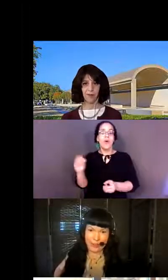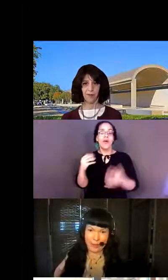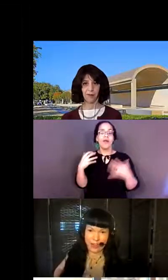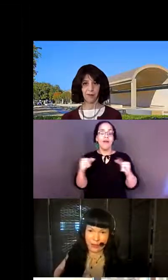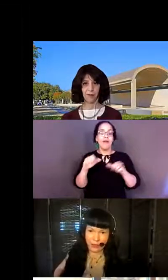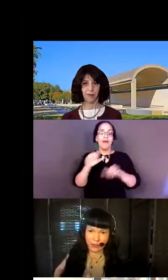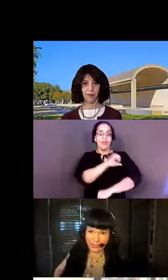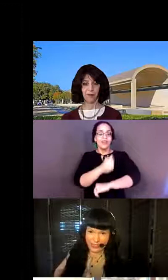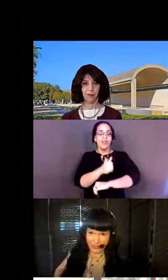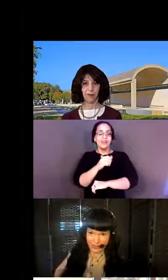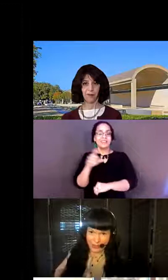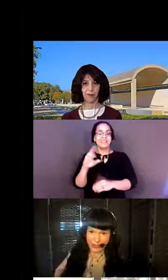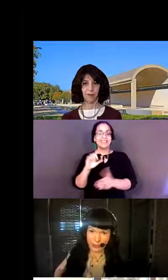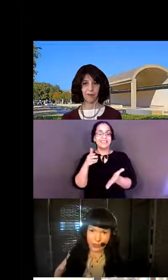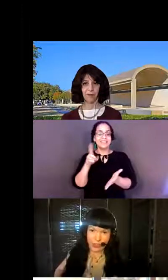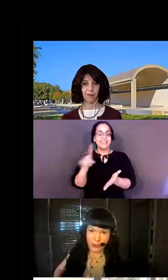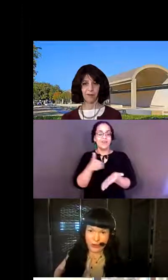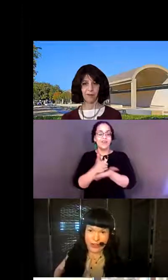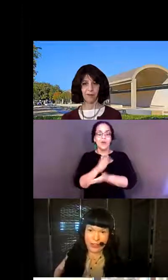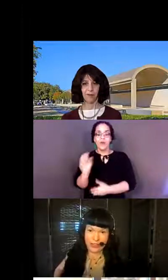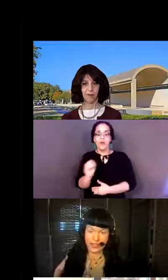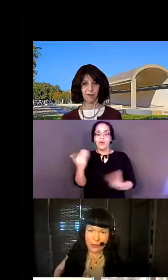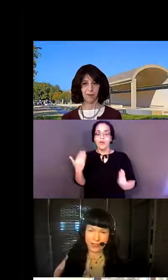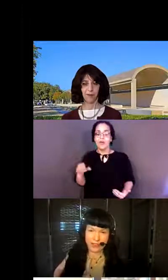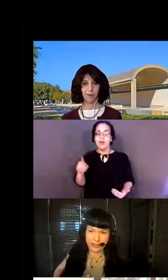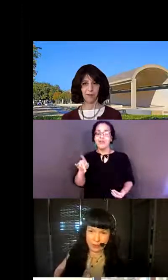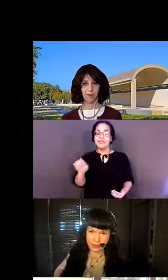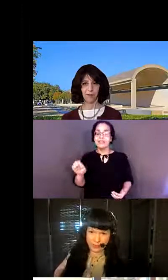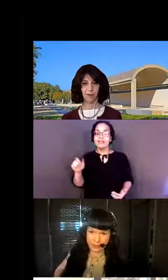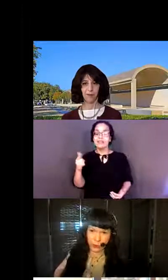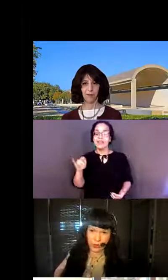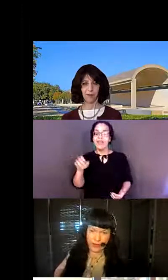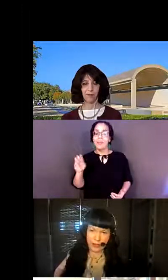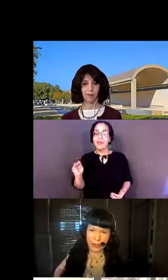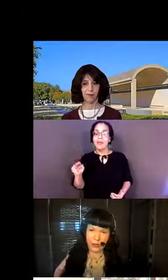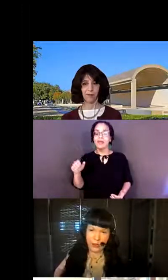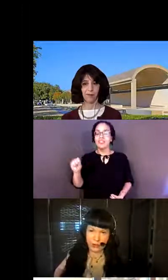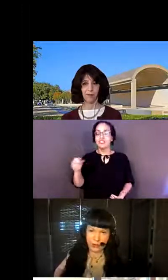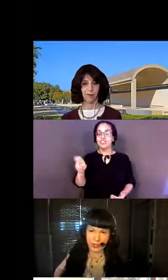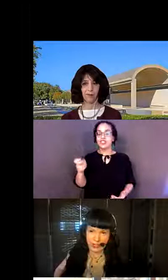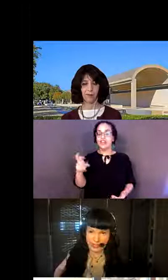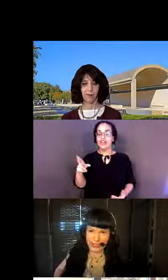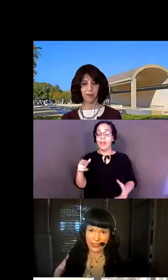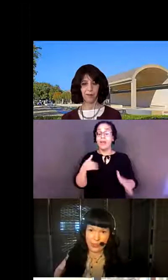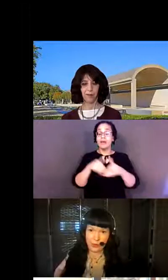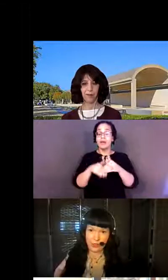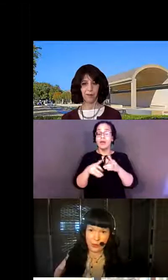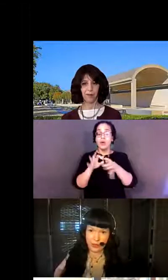My name is Christine Getman. I use she/ her pronouns and I'm an accessibility